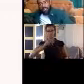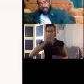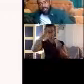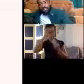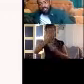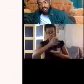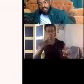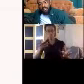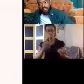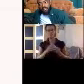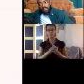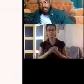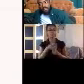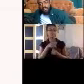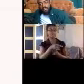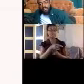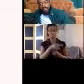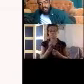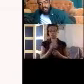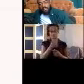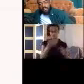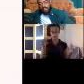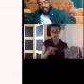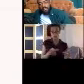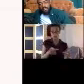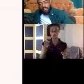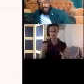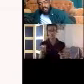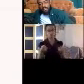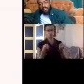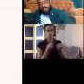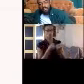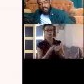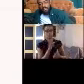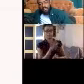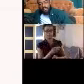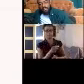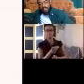harm’s way. Ask, listen and offer what you have. Again,